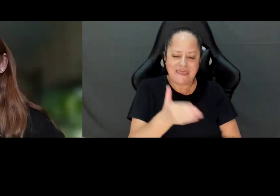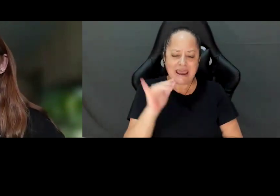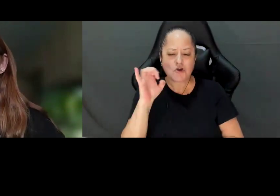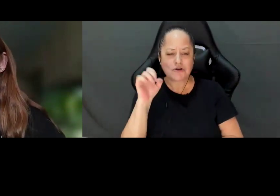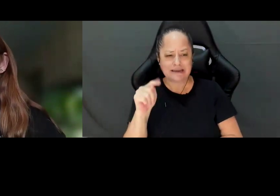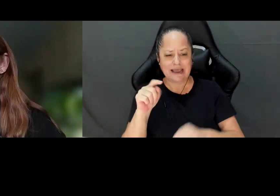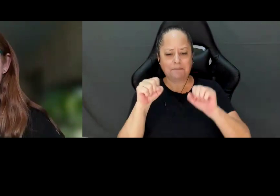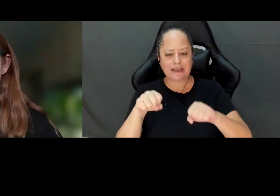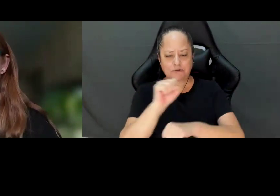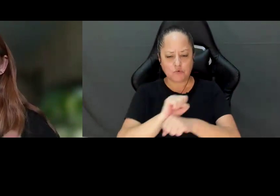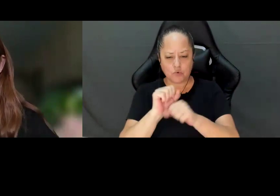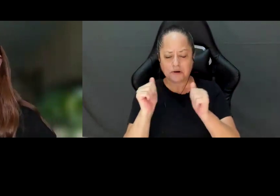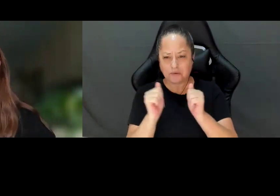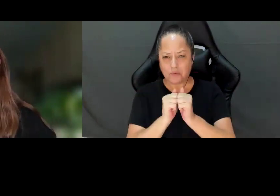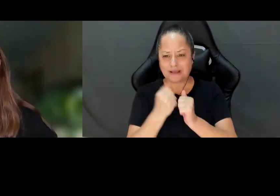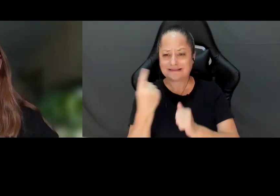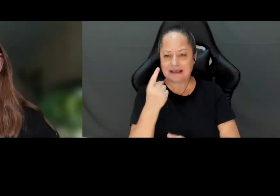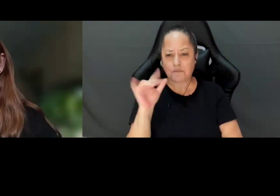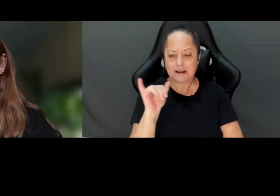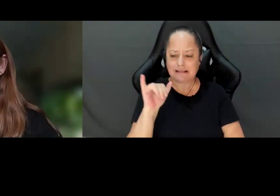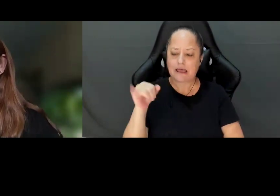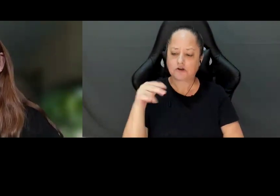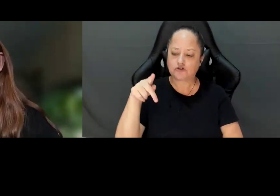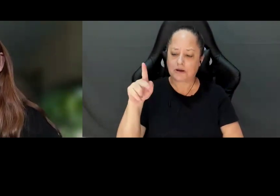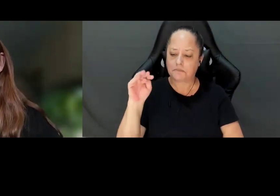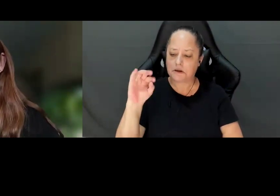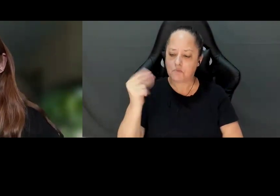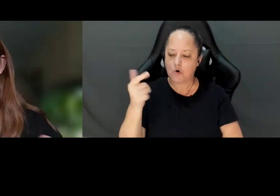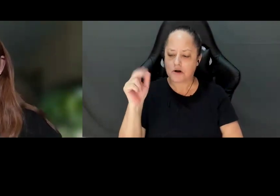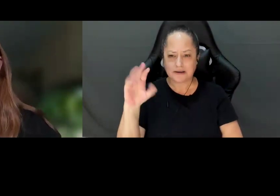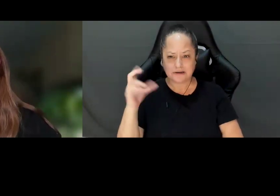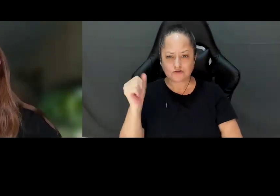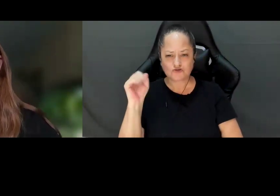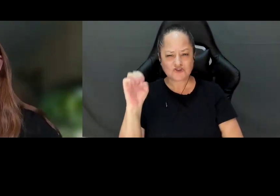able to work with somebody like JPMorgan Chase. It doesn't have to be JP Morgan.